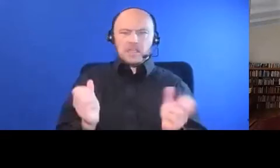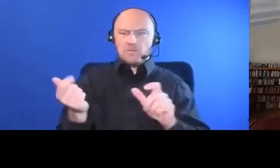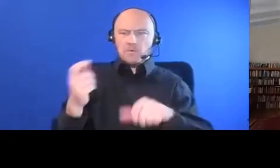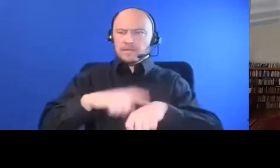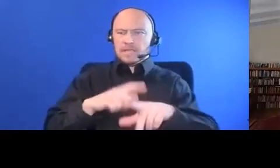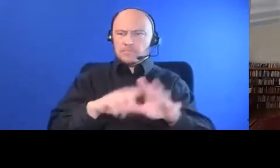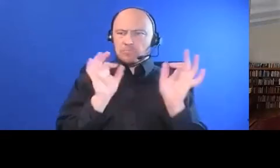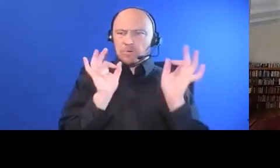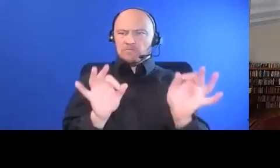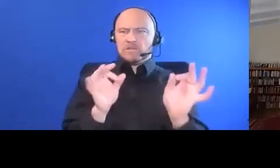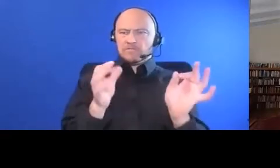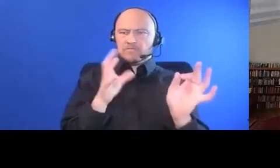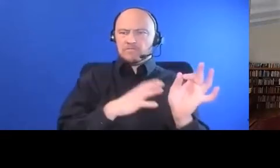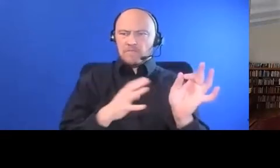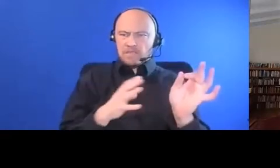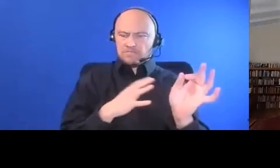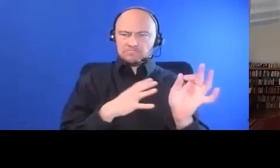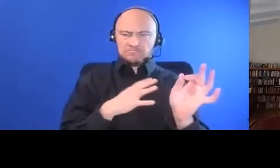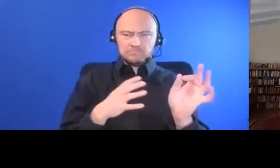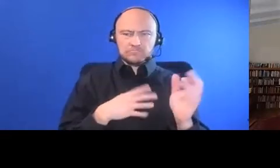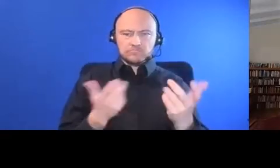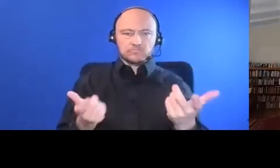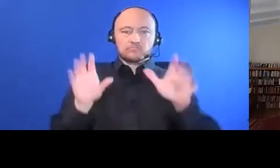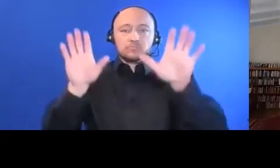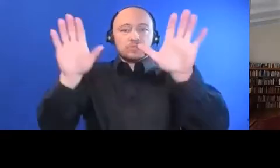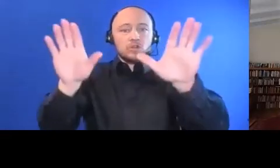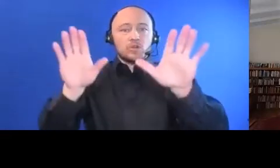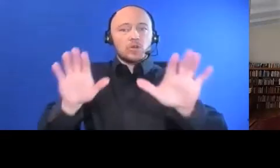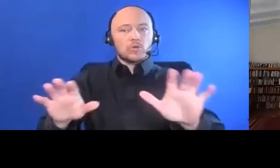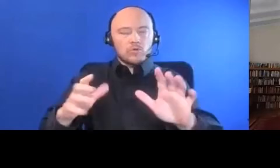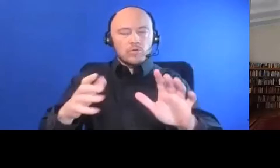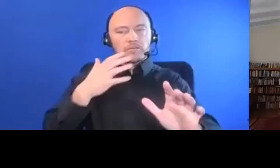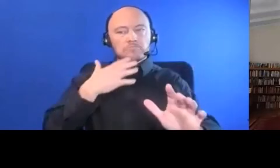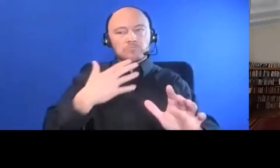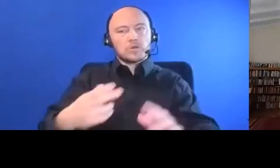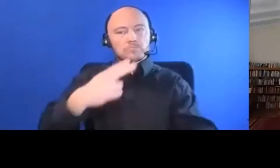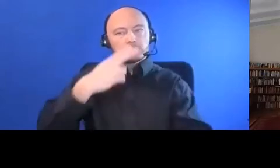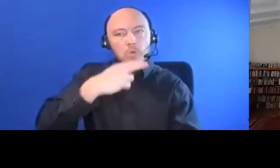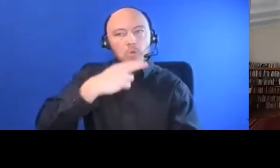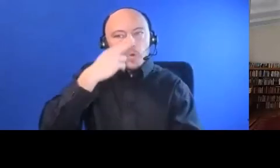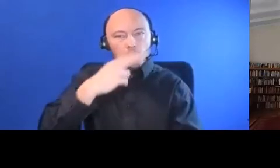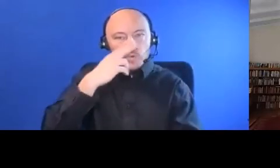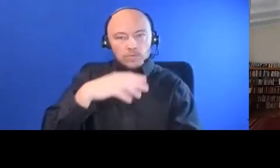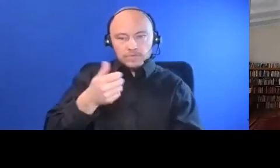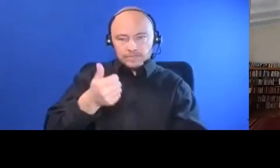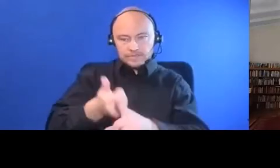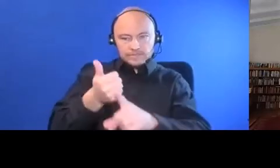So, I think he has a wonderful, subtle sense of humor that as a disabled person,